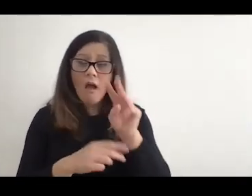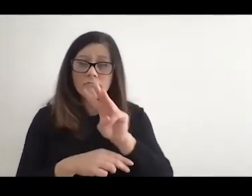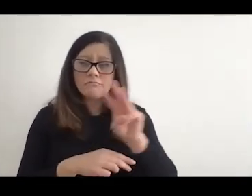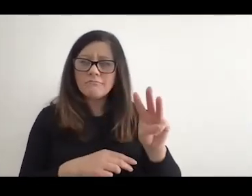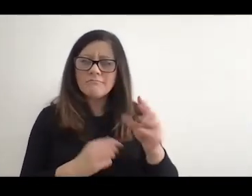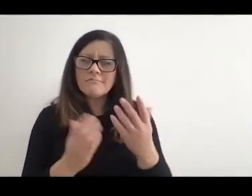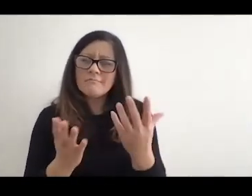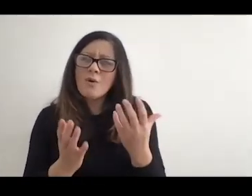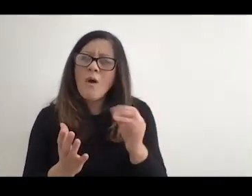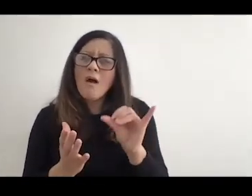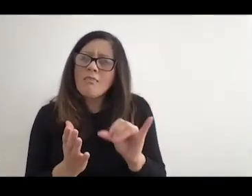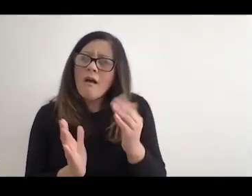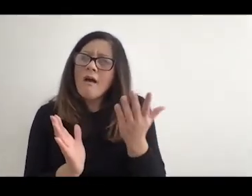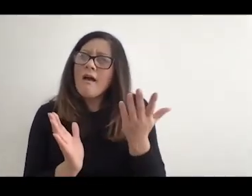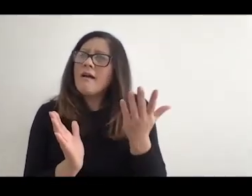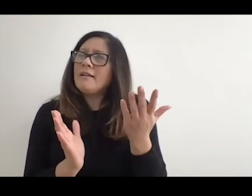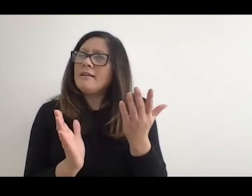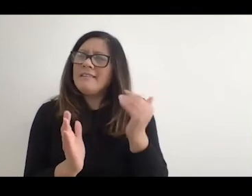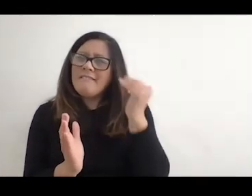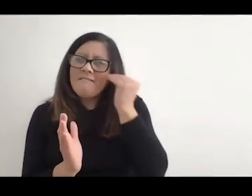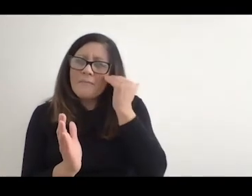We want to be able to have that shared experience.